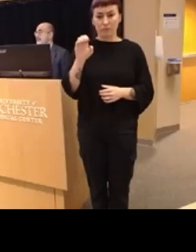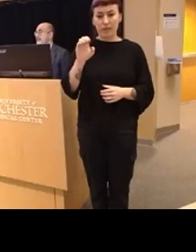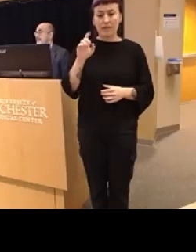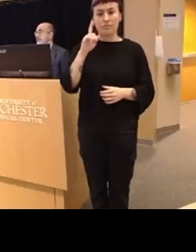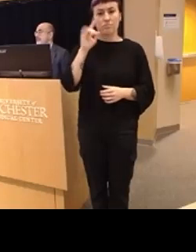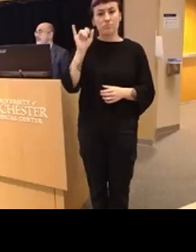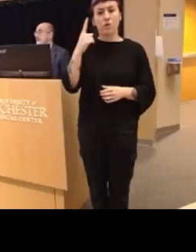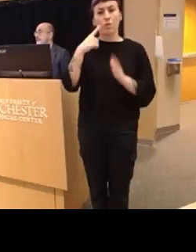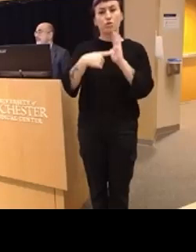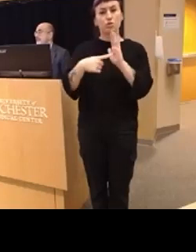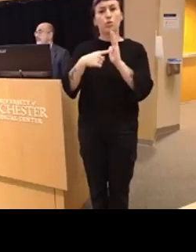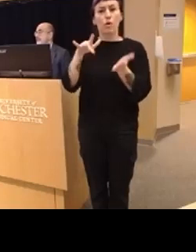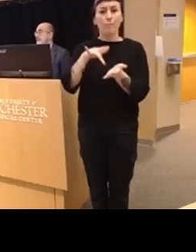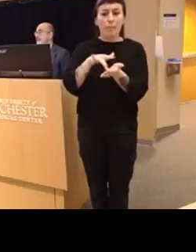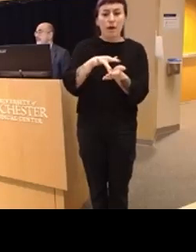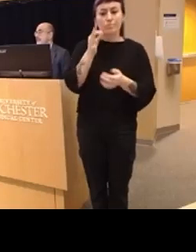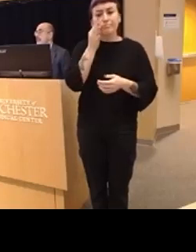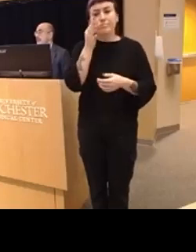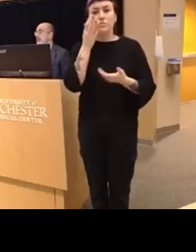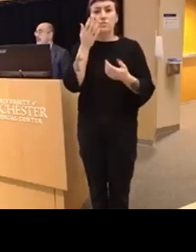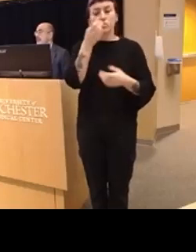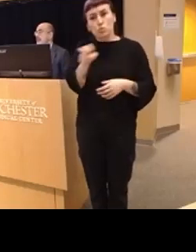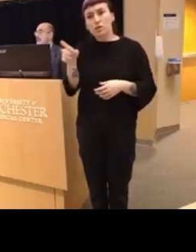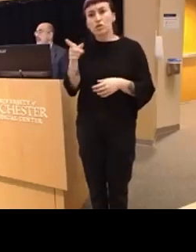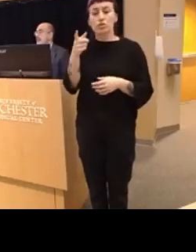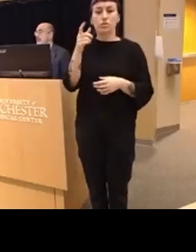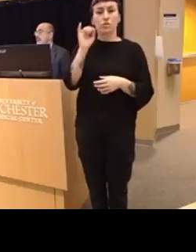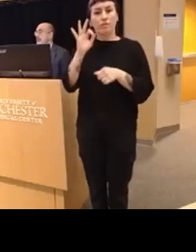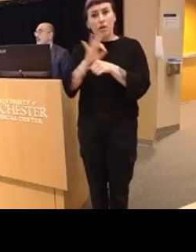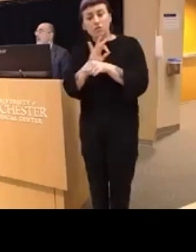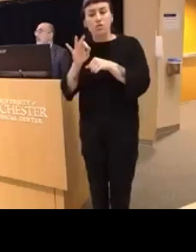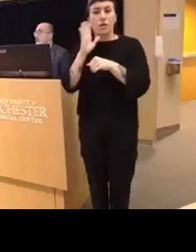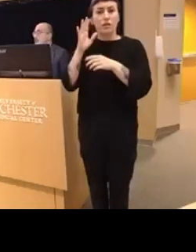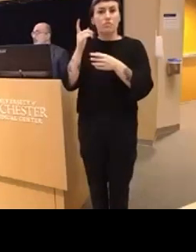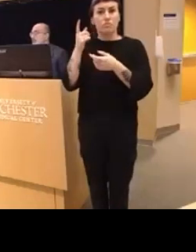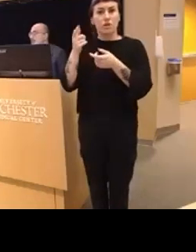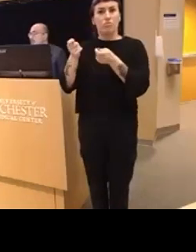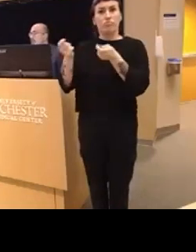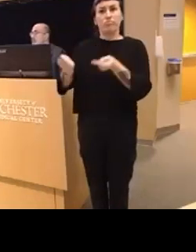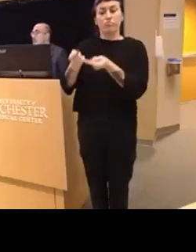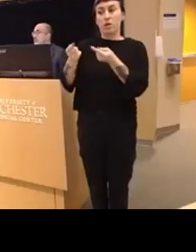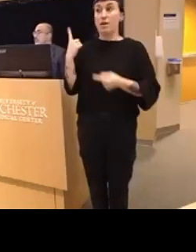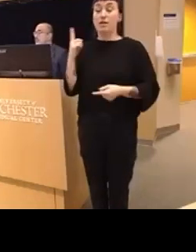showed for medical marijuana about function and affect and pain yeah so that actually mean you are